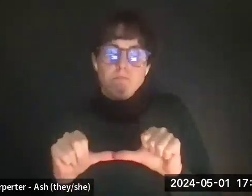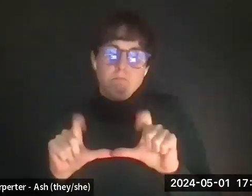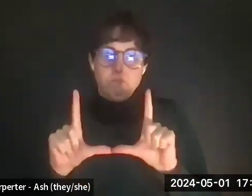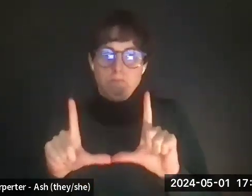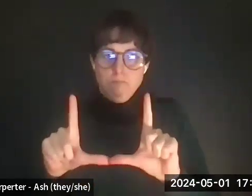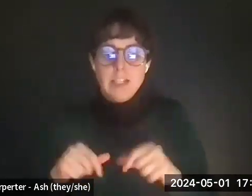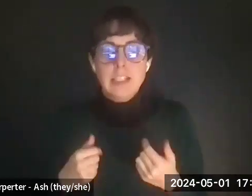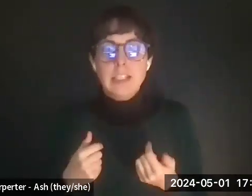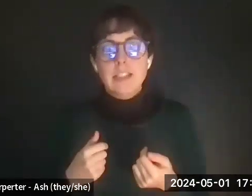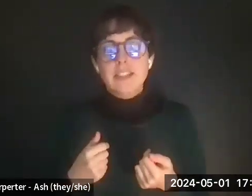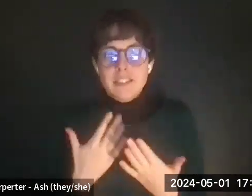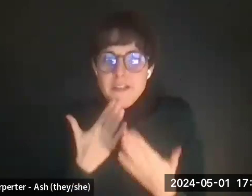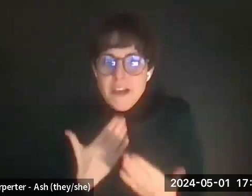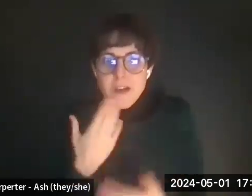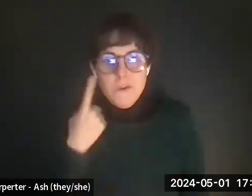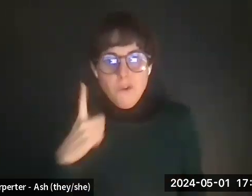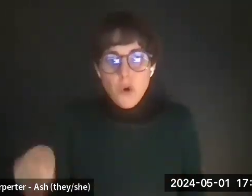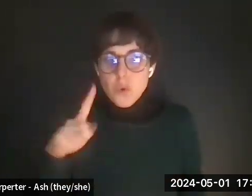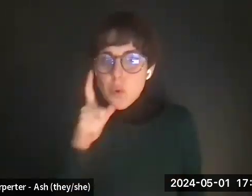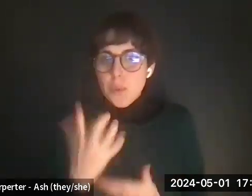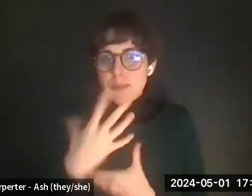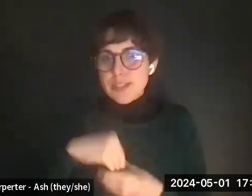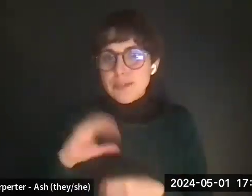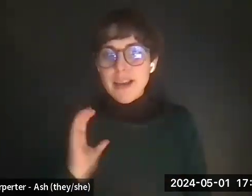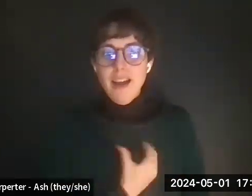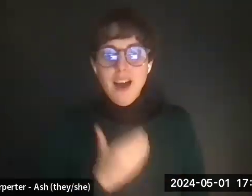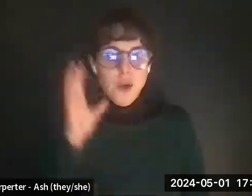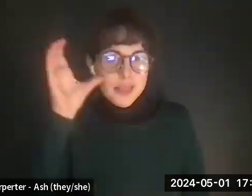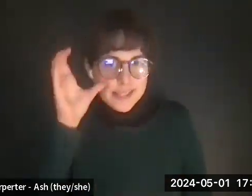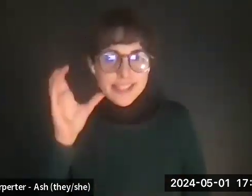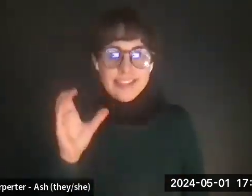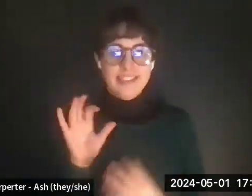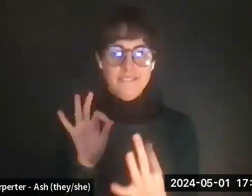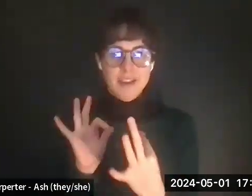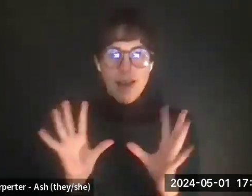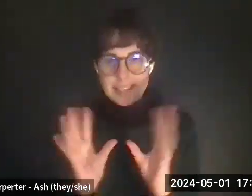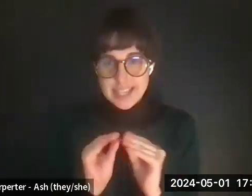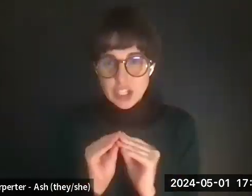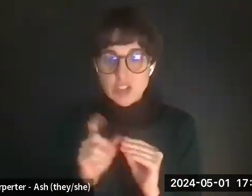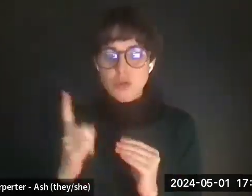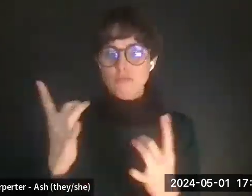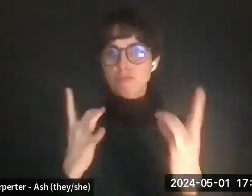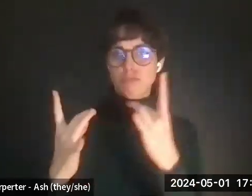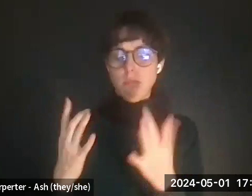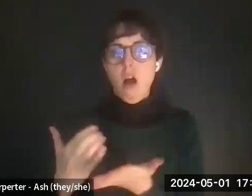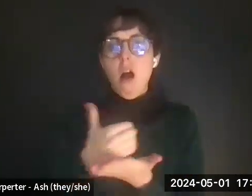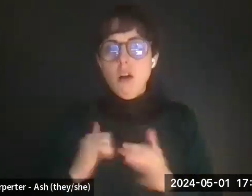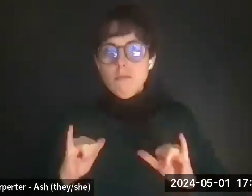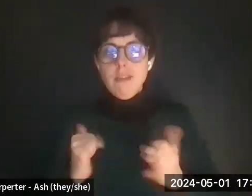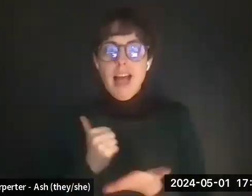and feedback sessions. Your thoughtful comments and feedback helped us identify major hurdles and develop the recommendation I'm about to share